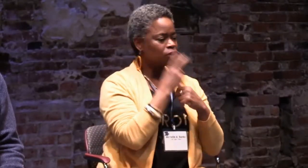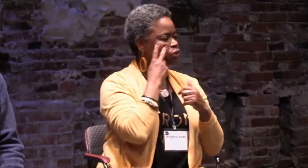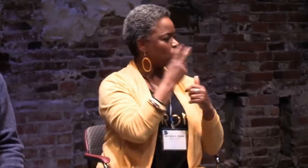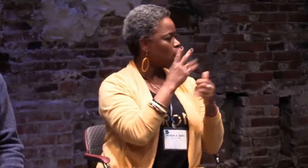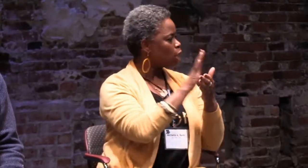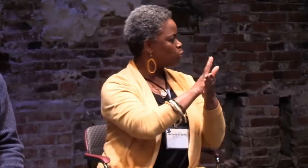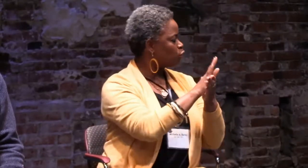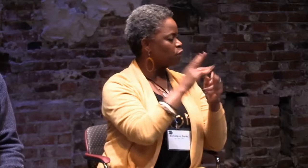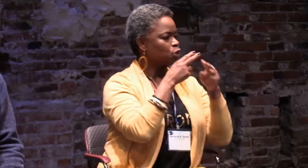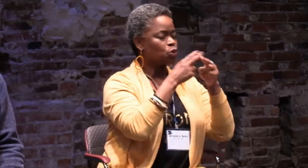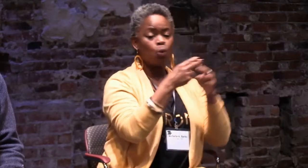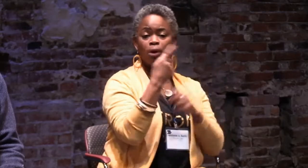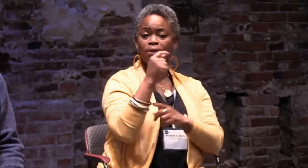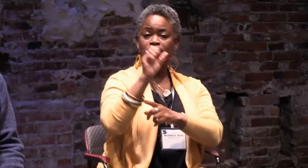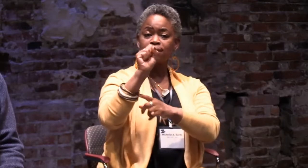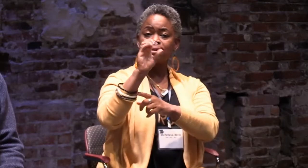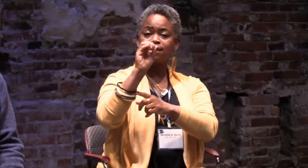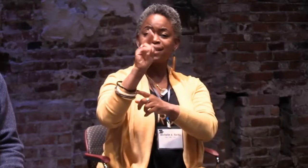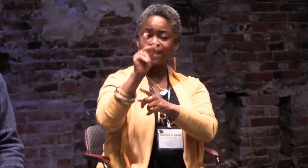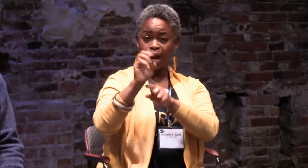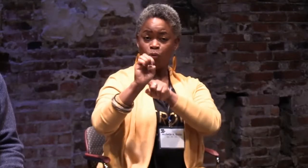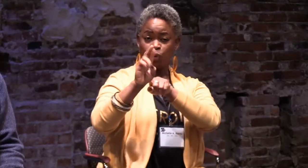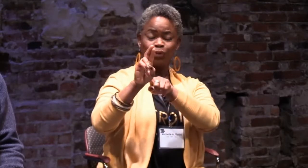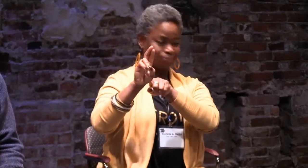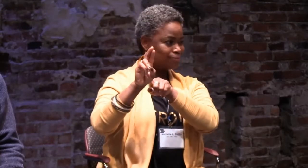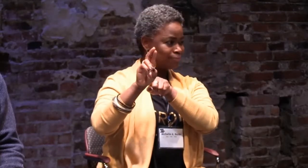I start to think about certain films.